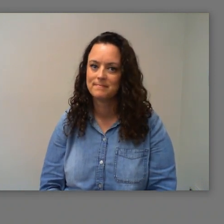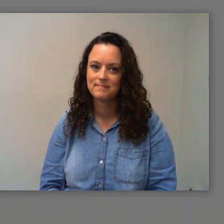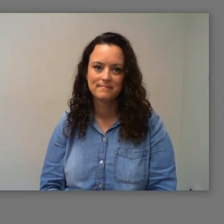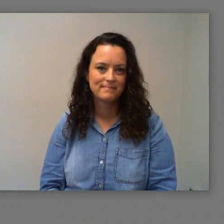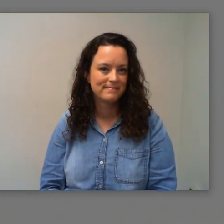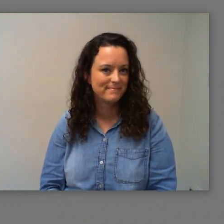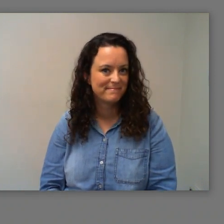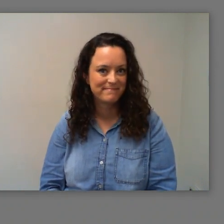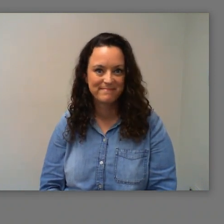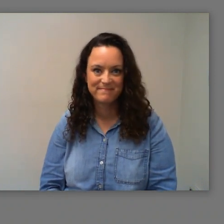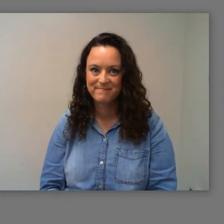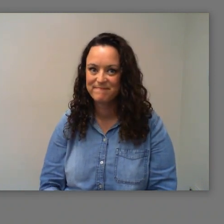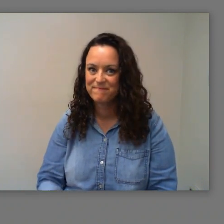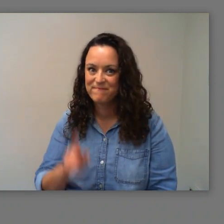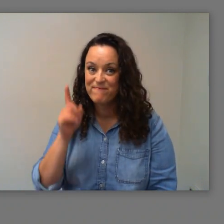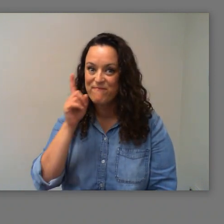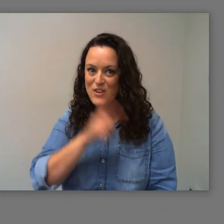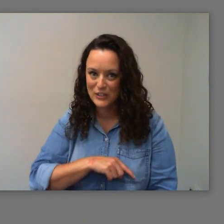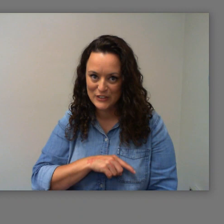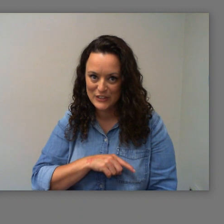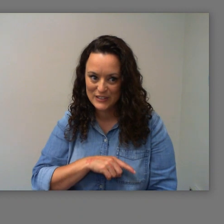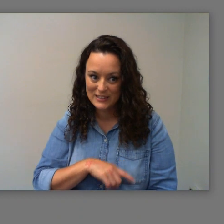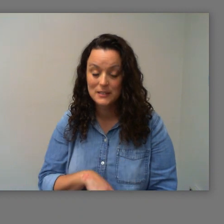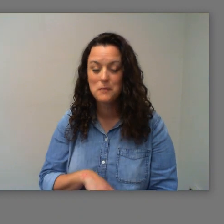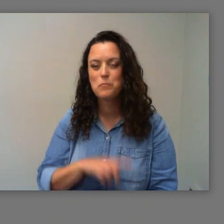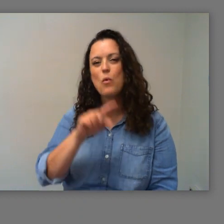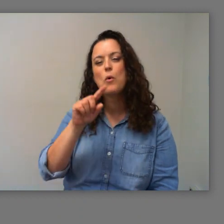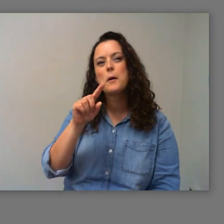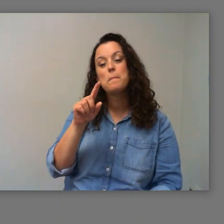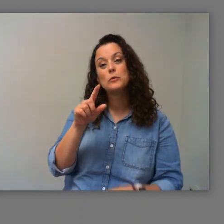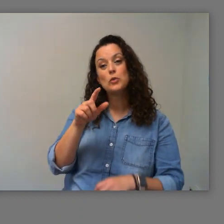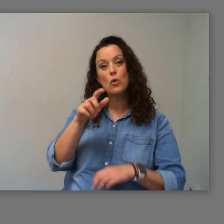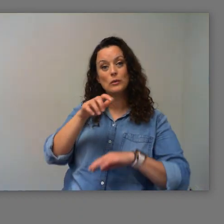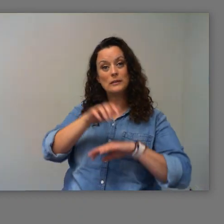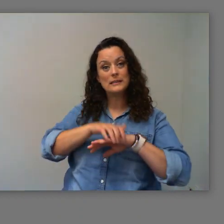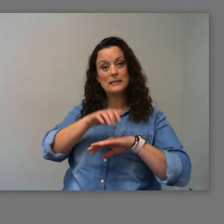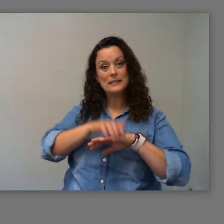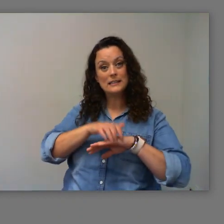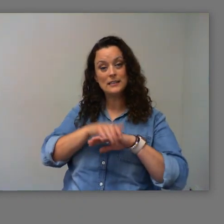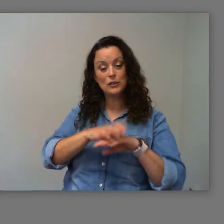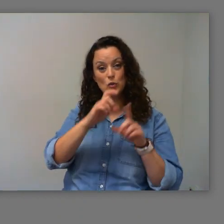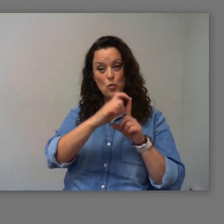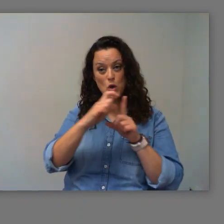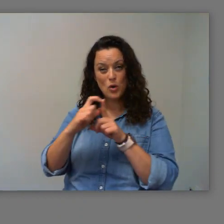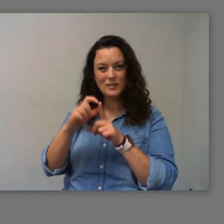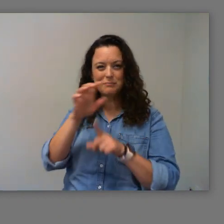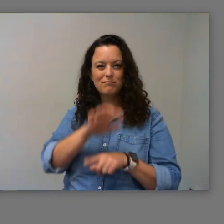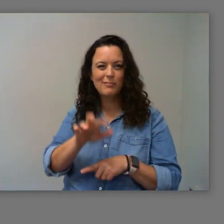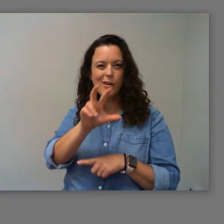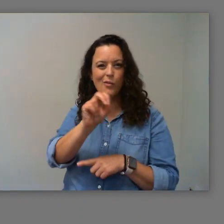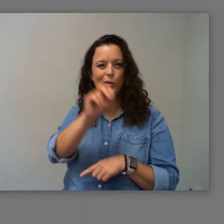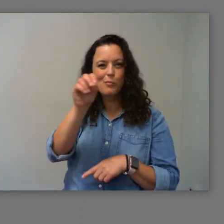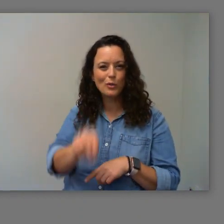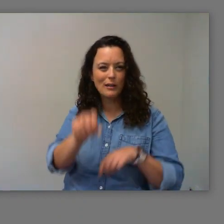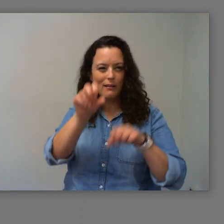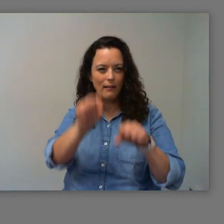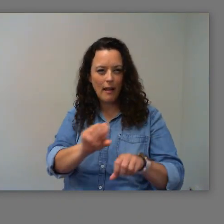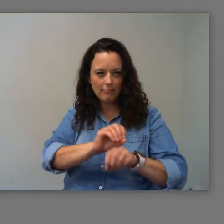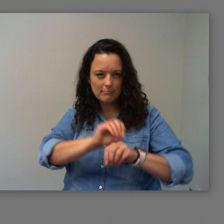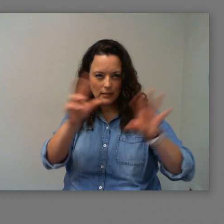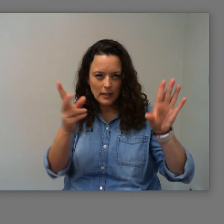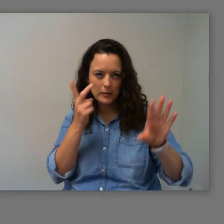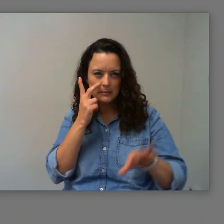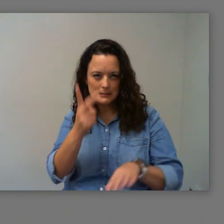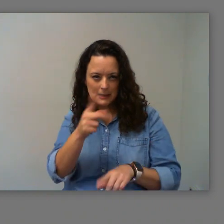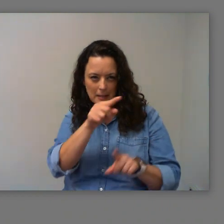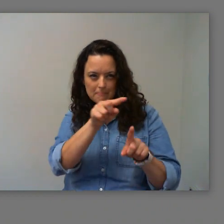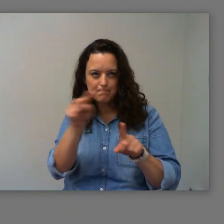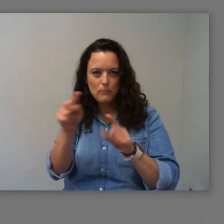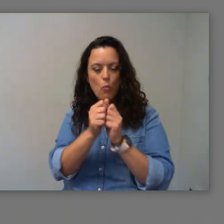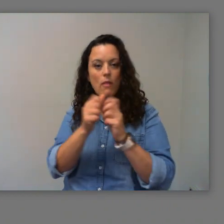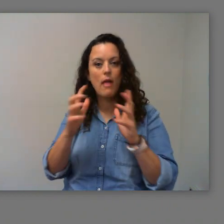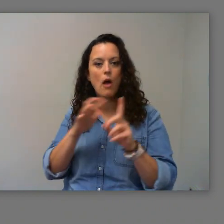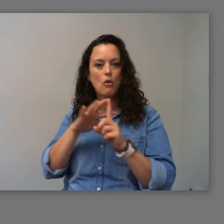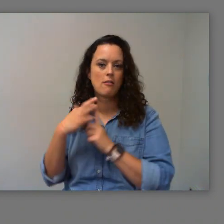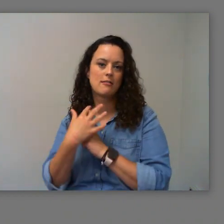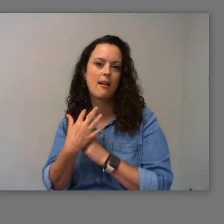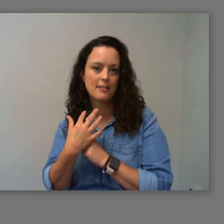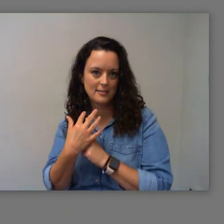false only about 30 of english words can be read on your lips without any context so